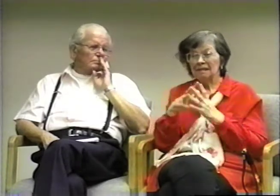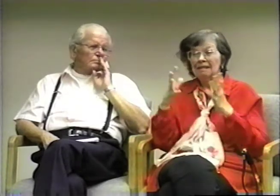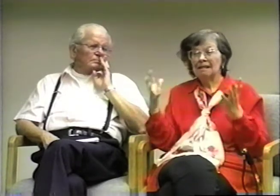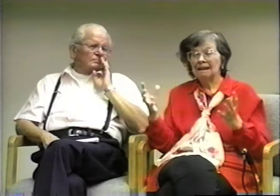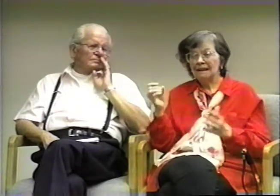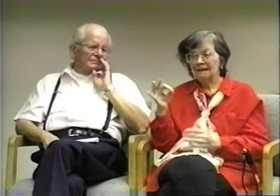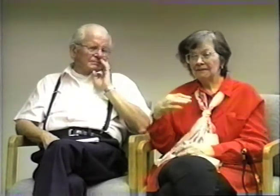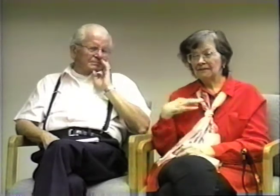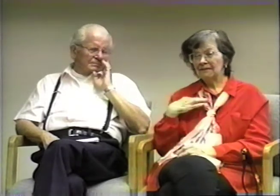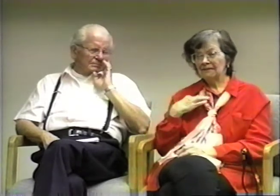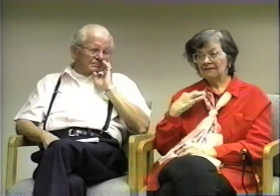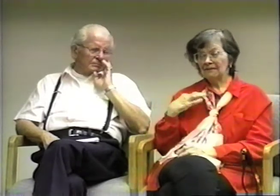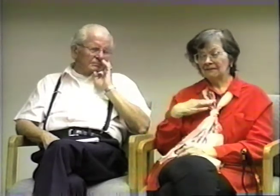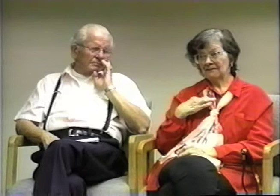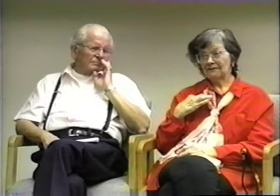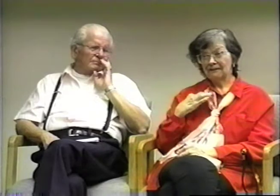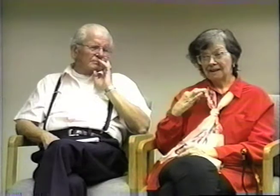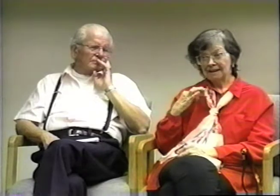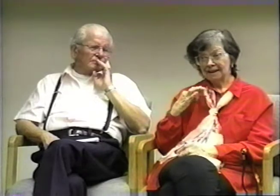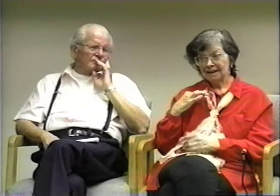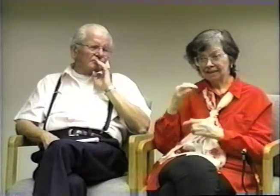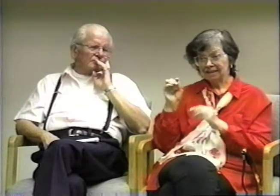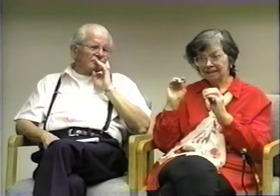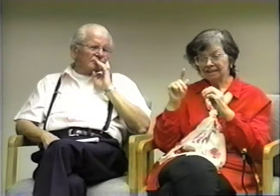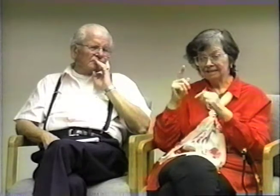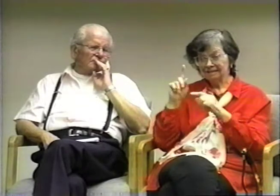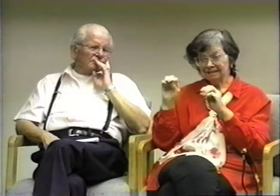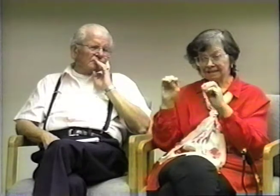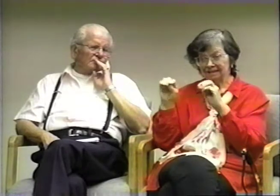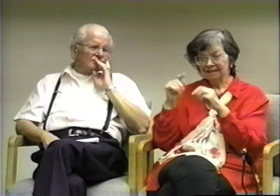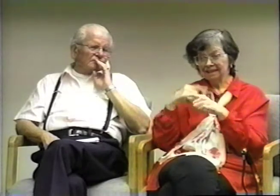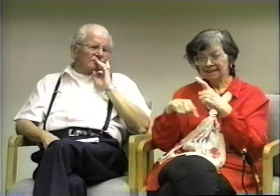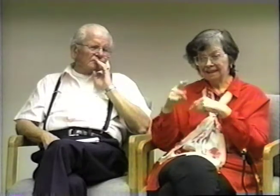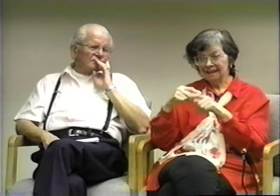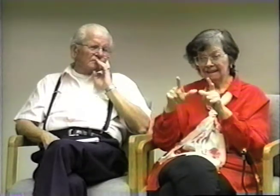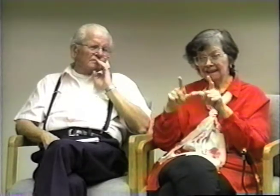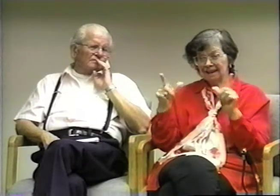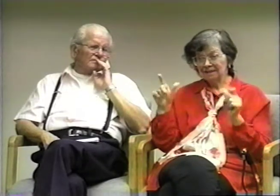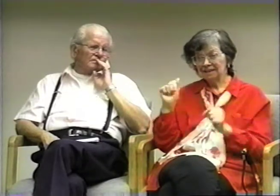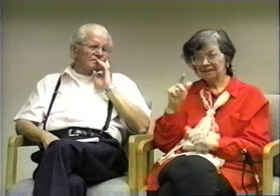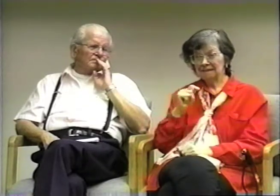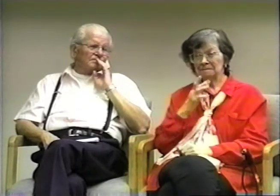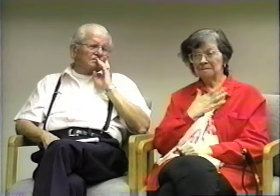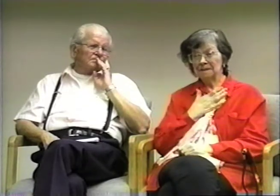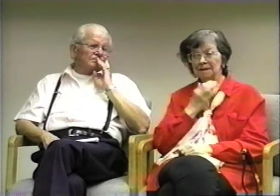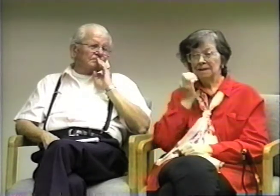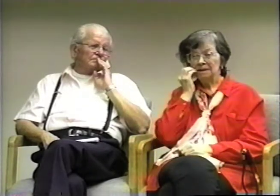I've also done a lot of volunteer teaching of sign language in my home.